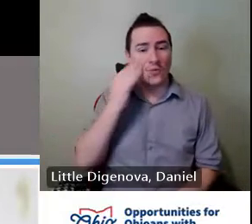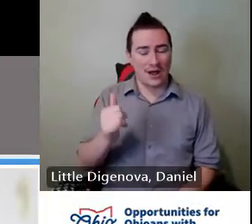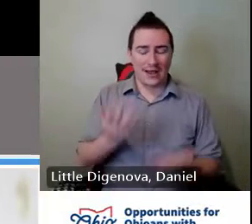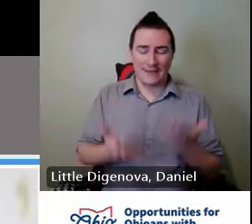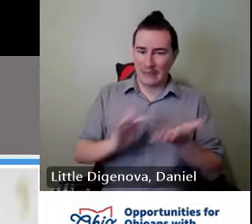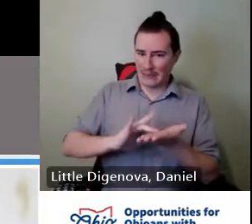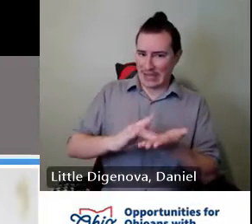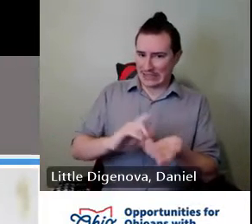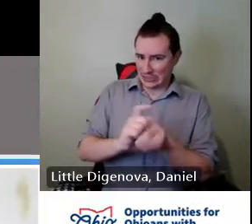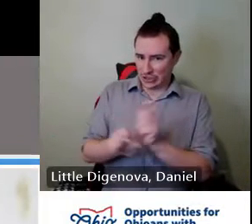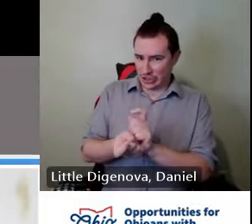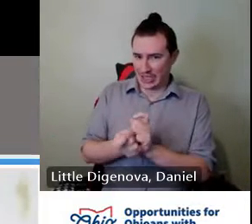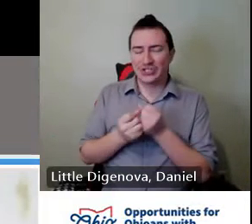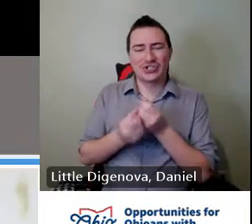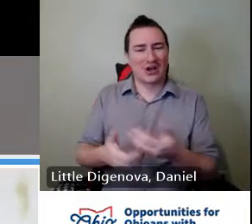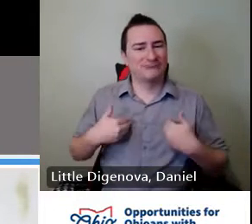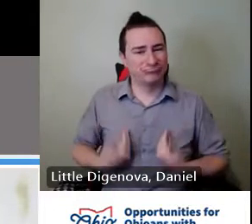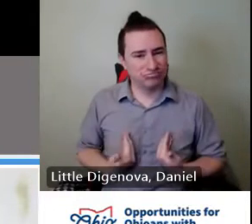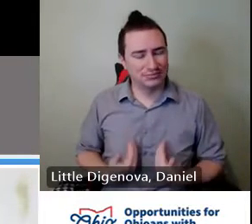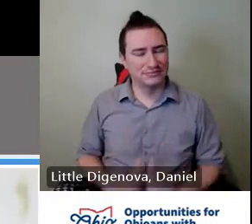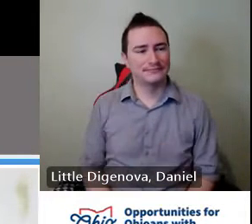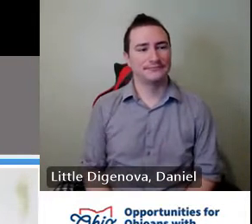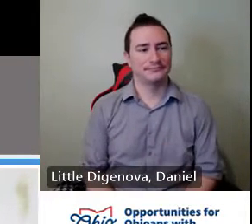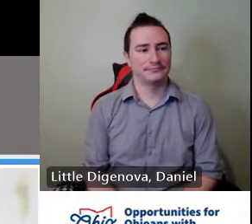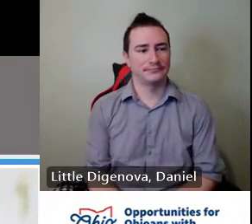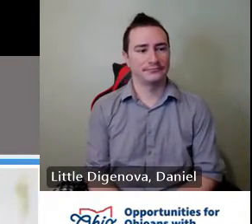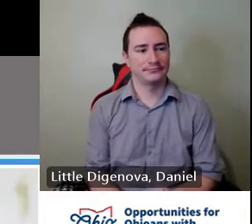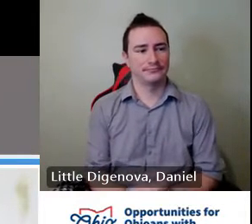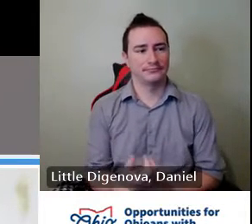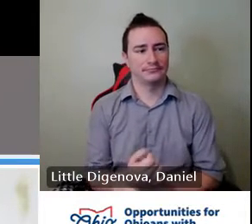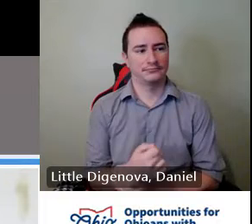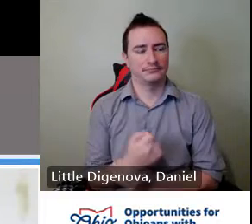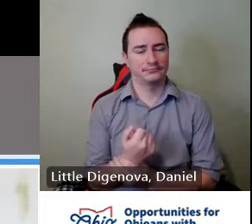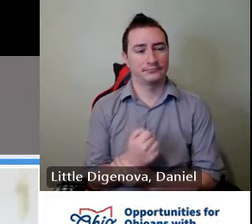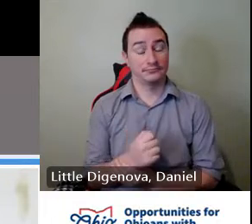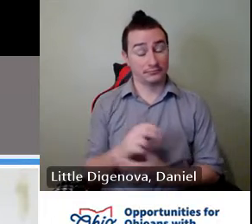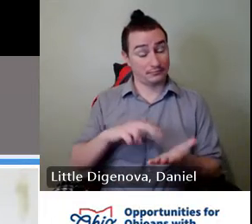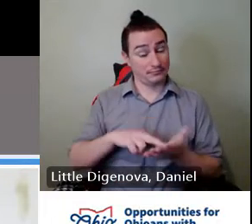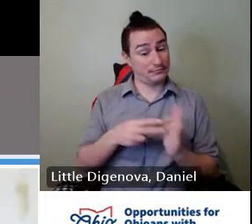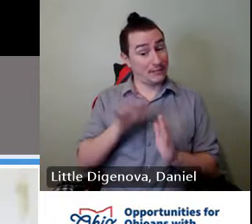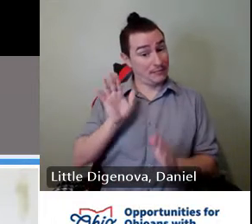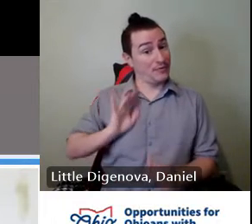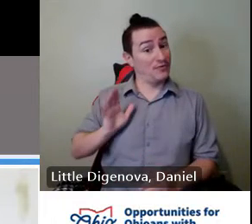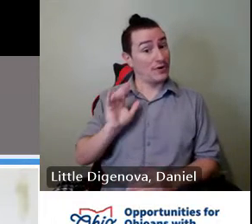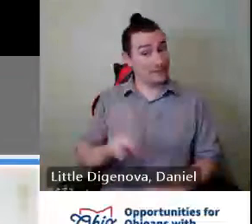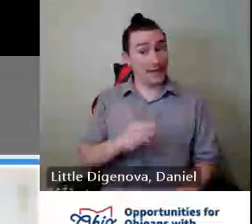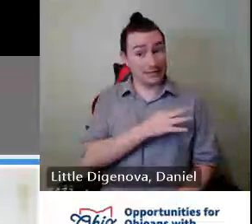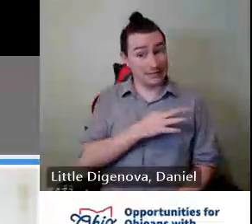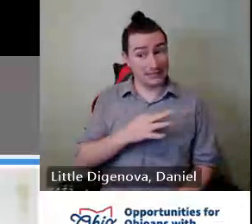So Julie, this may lead an employee who did not need an accommodation before to request one when something changes and